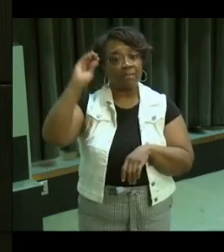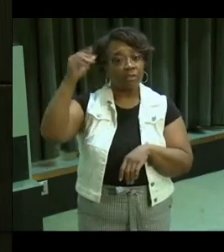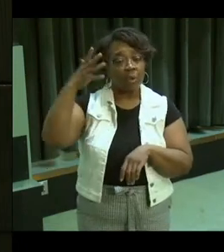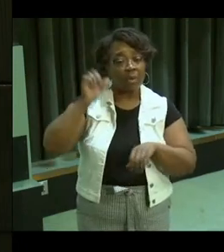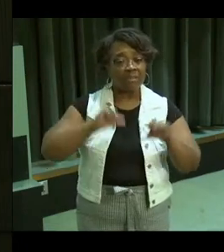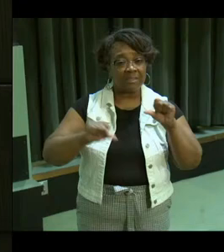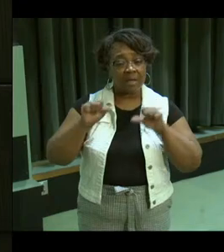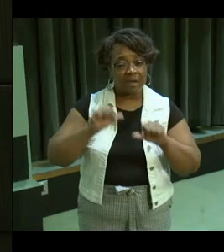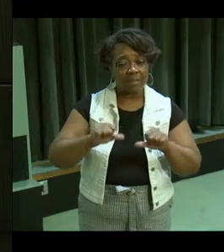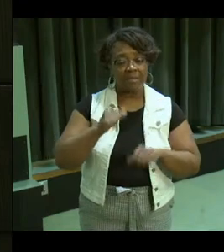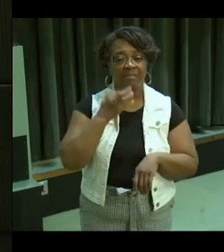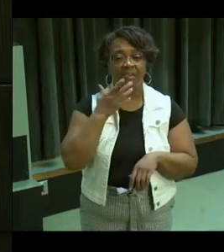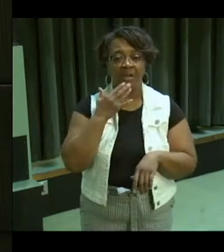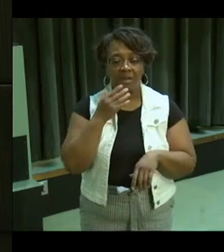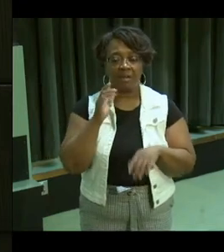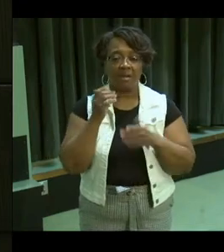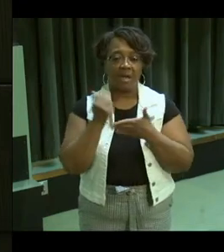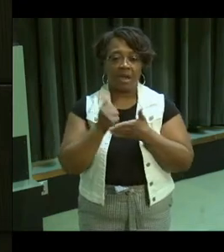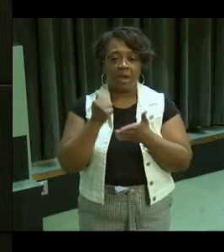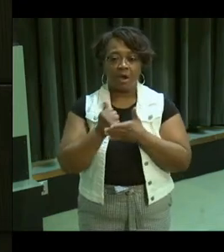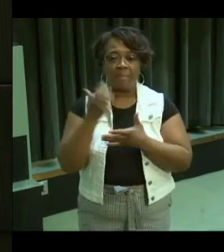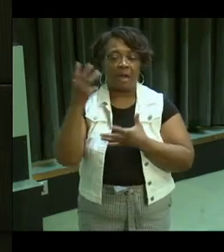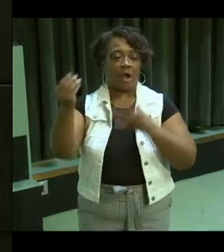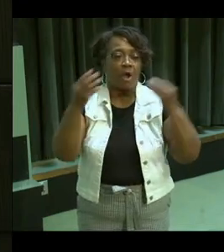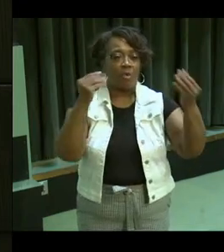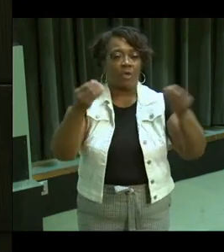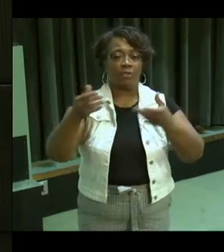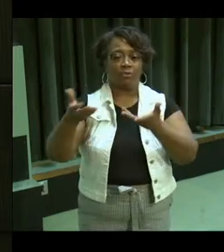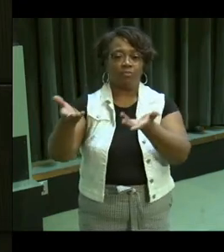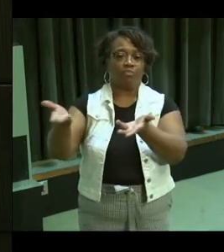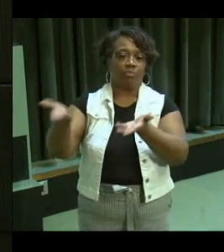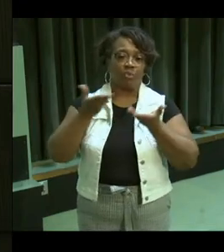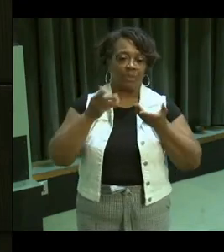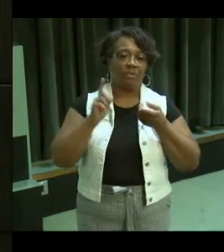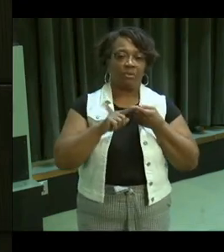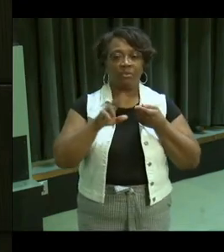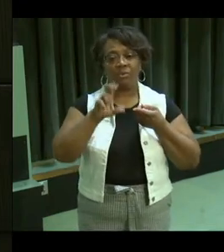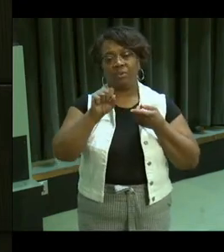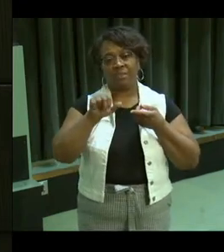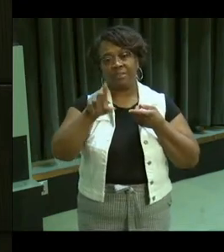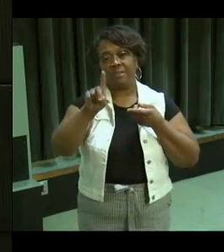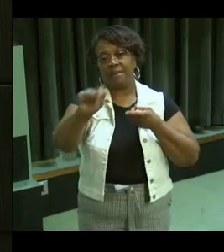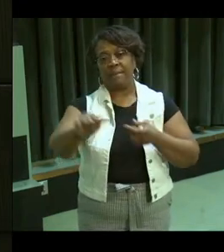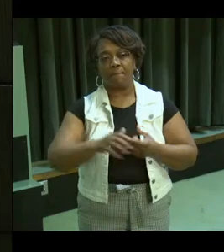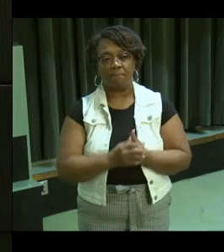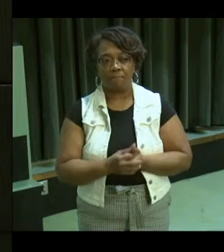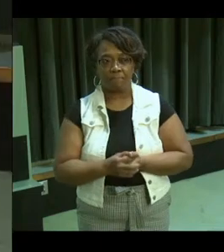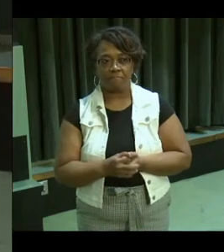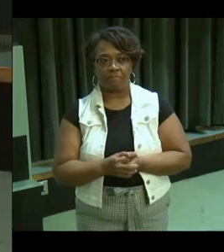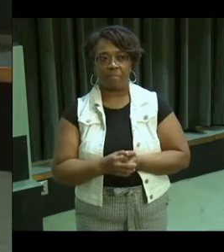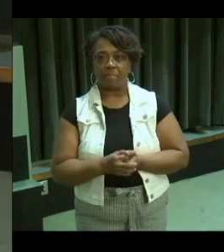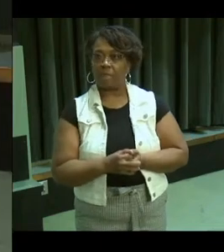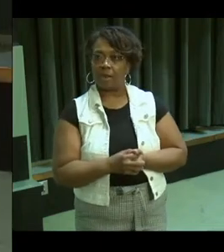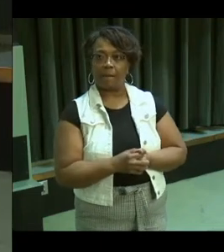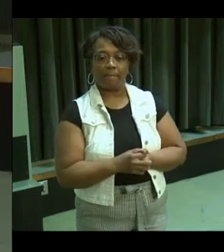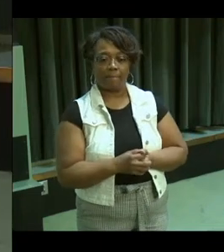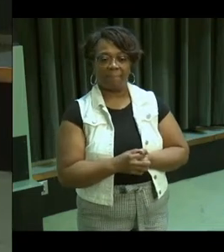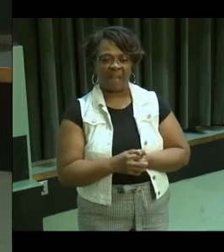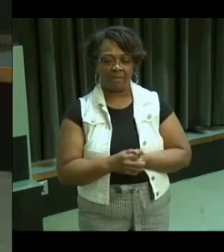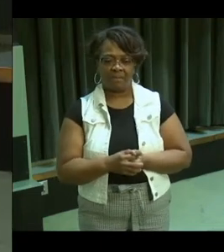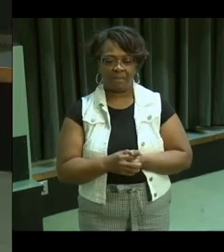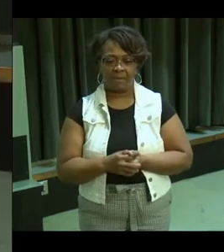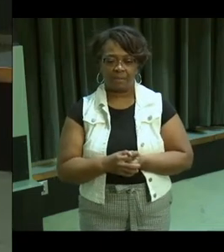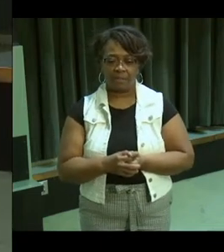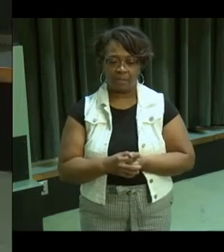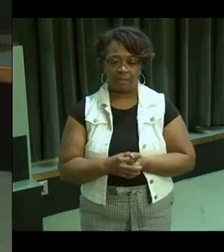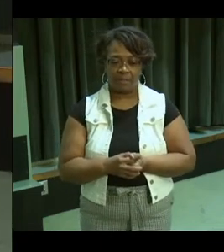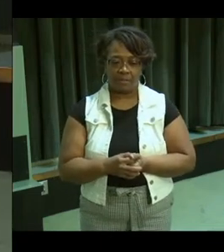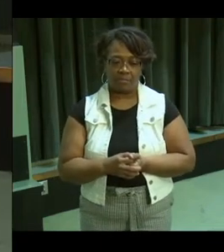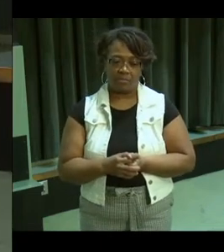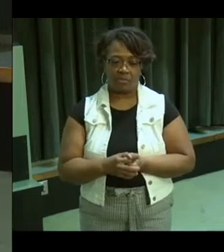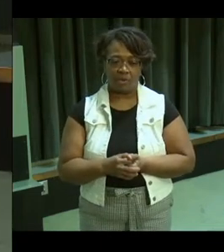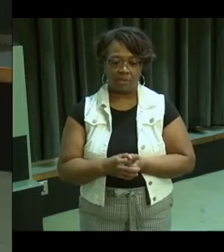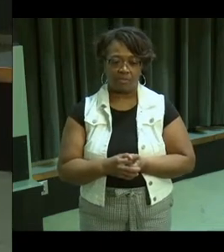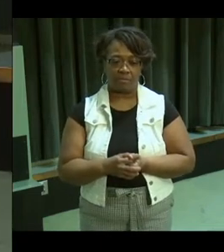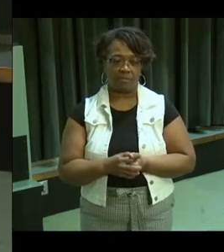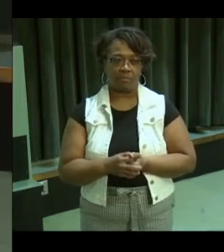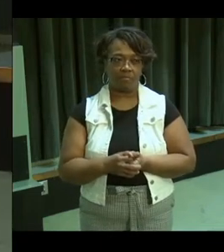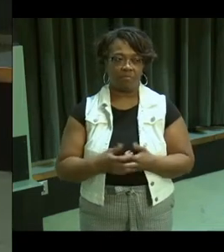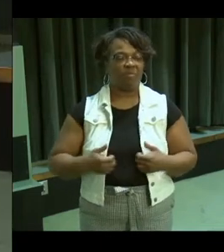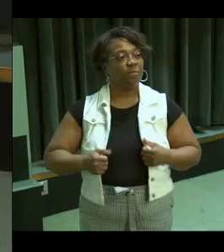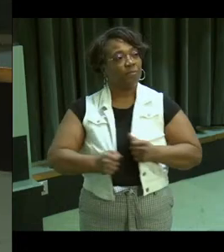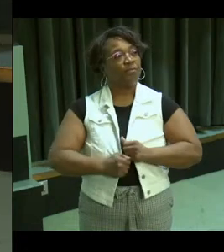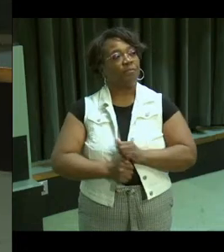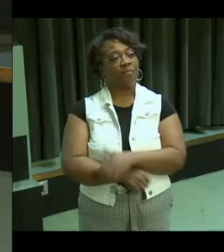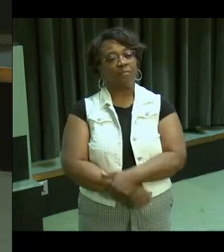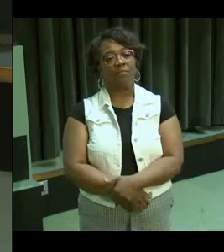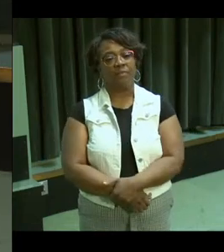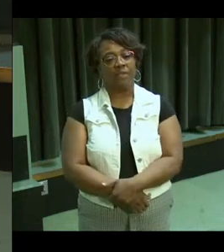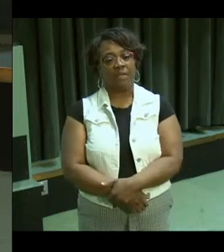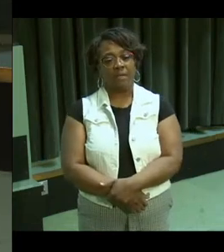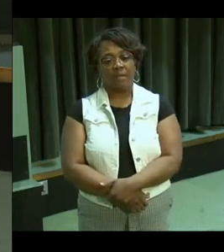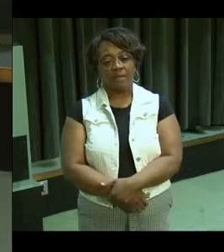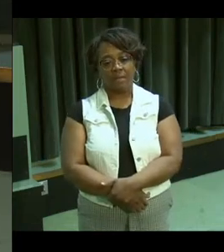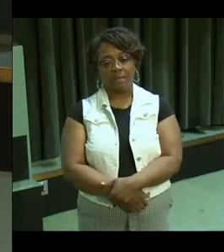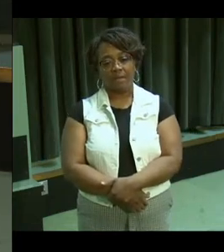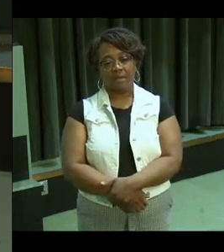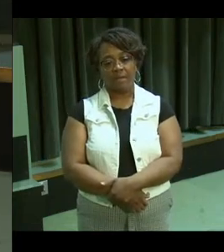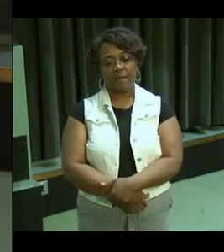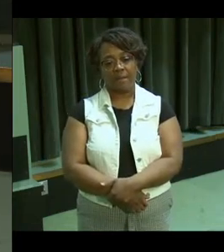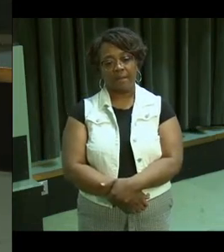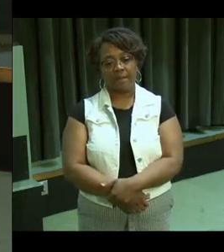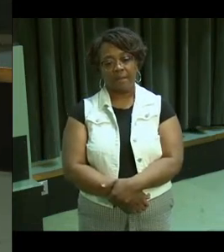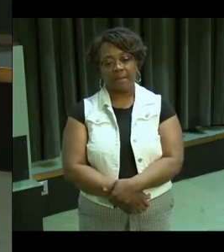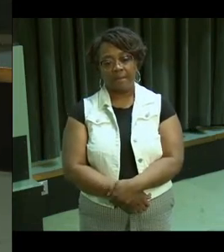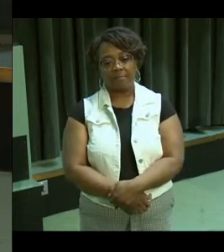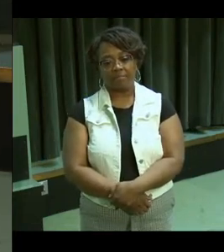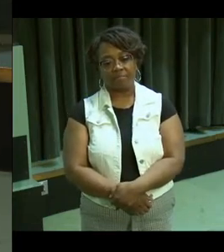really help us do that outreach